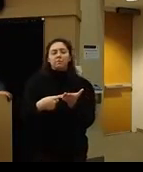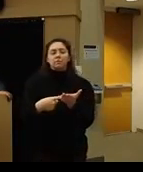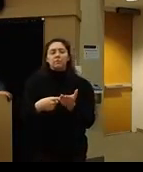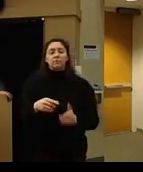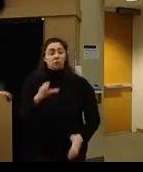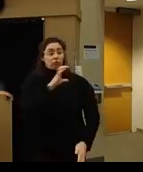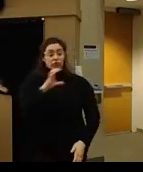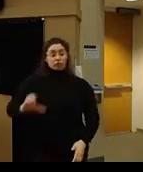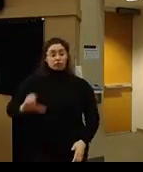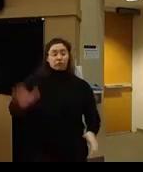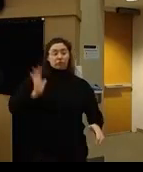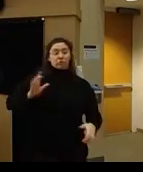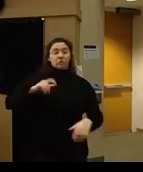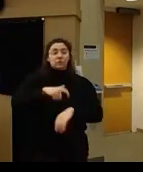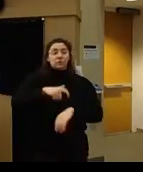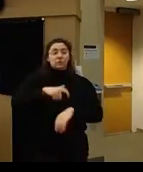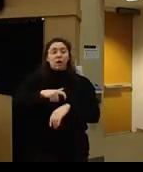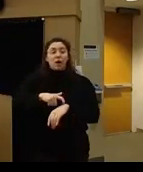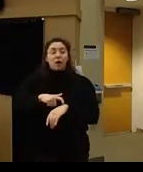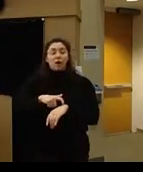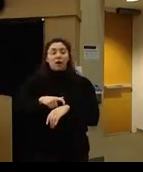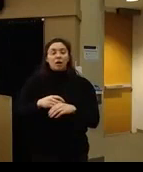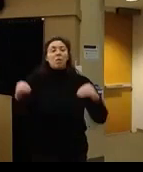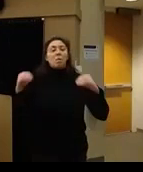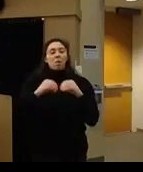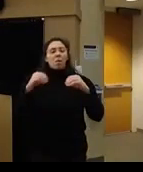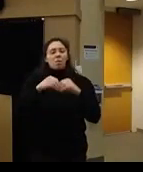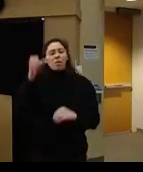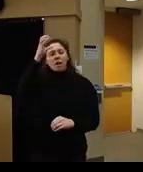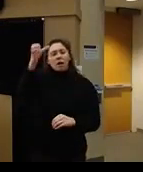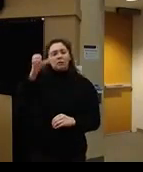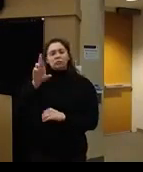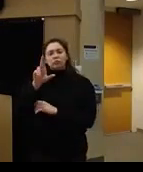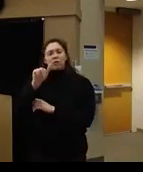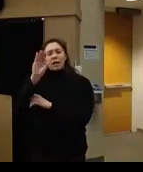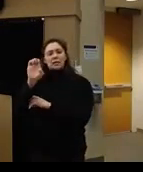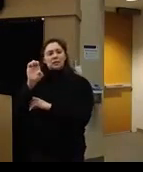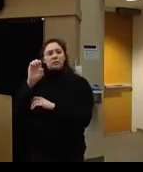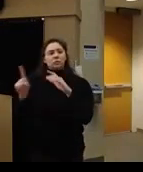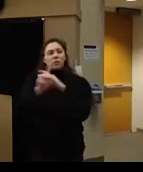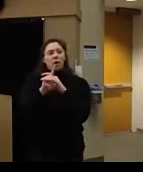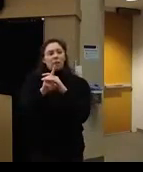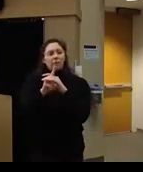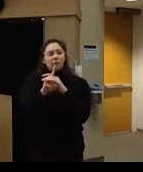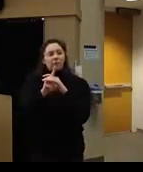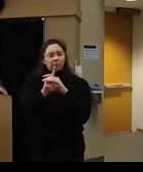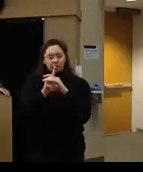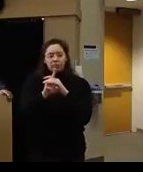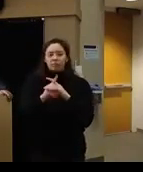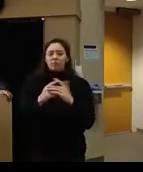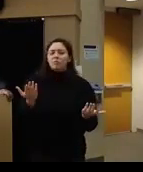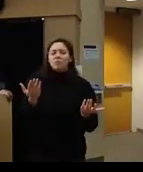era we began to take on Notions of of race before we really knew what it was and I want to make the